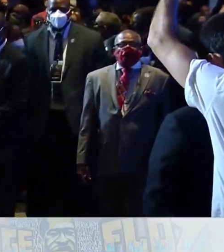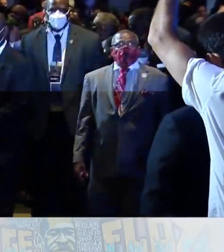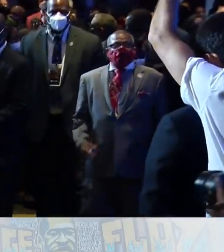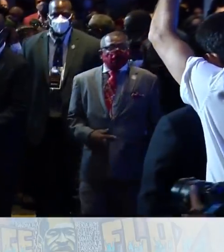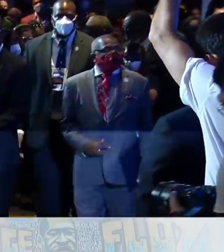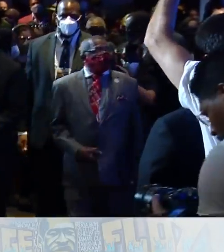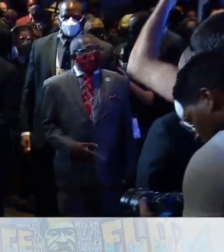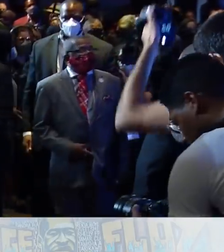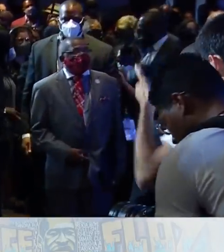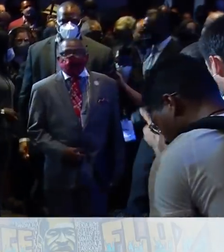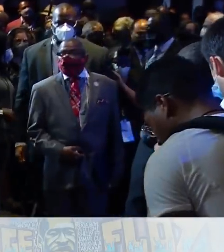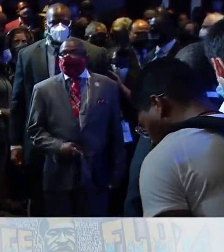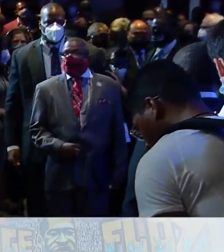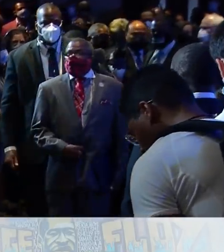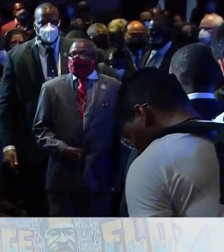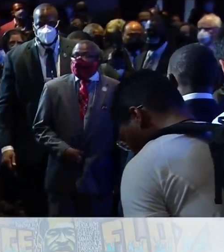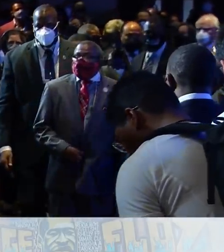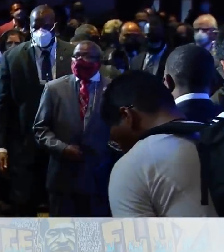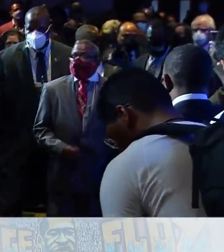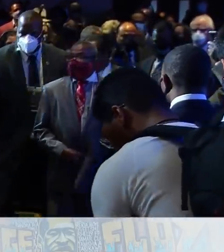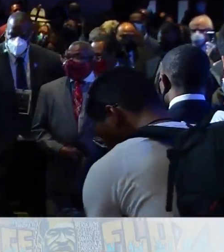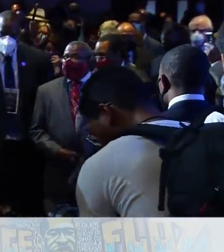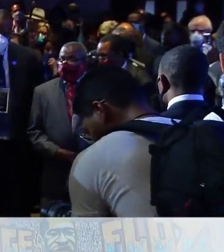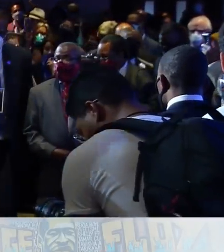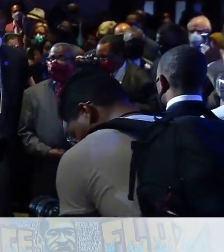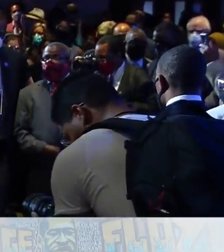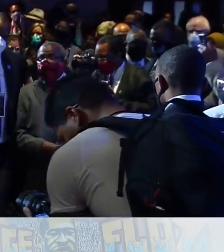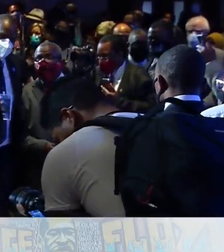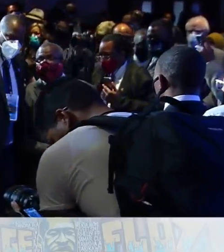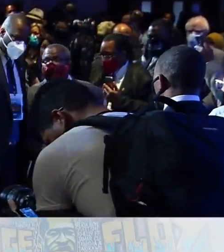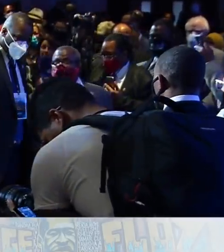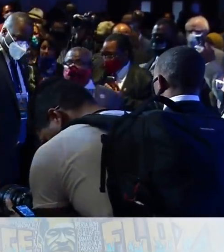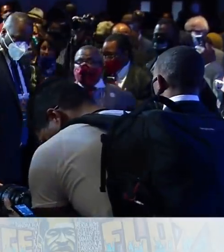THE SOURCE OF MY STRENGTH YOU ARE